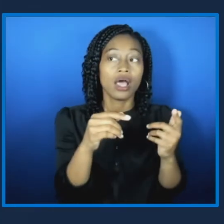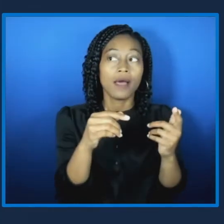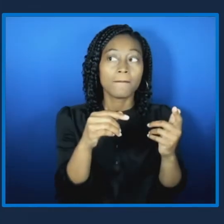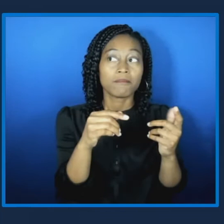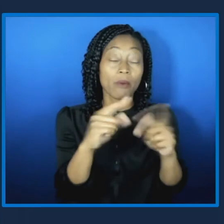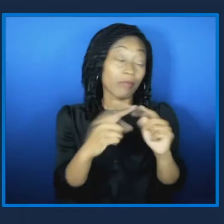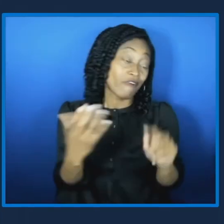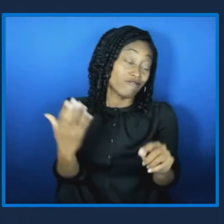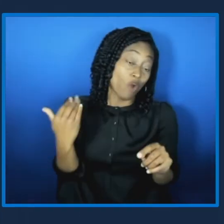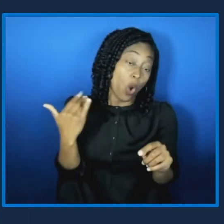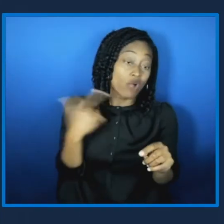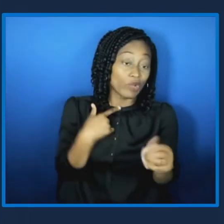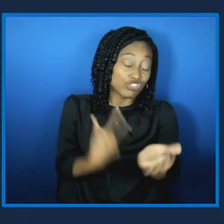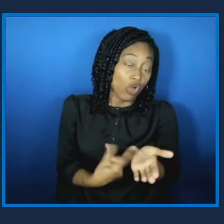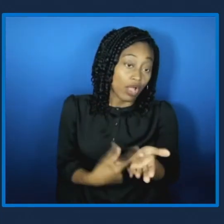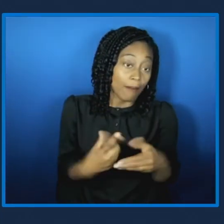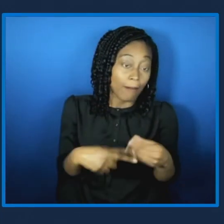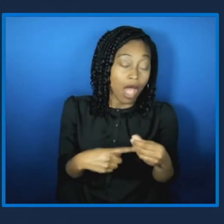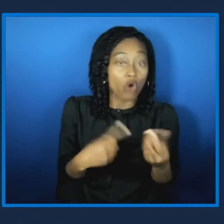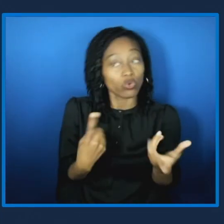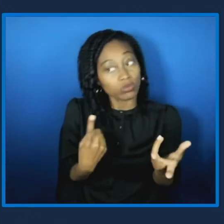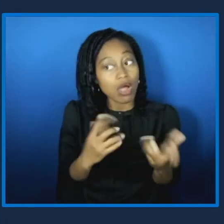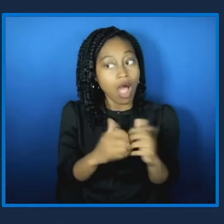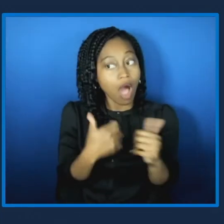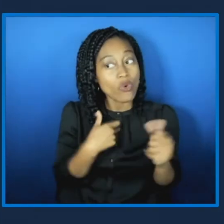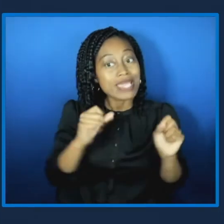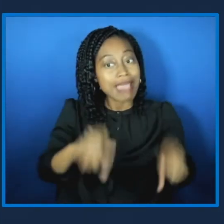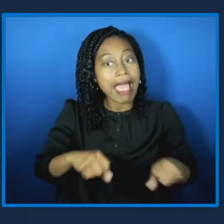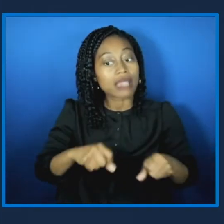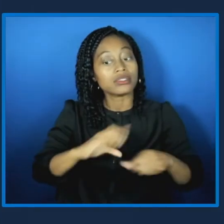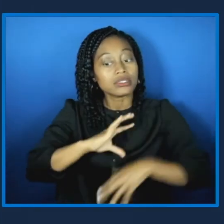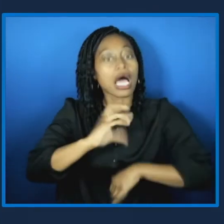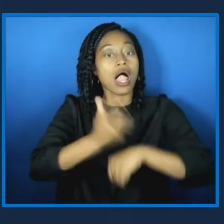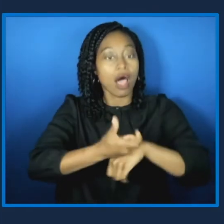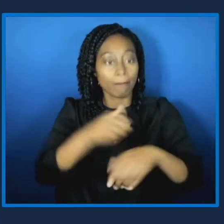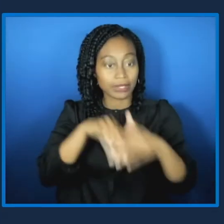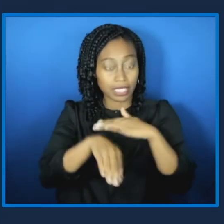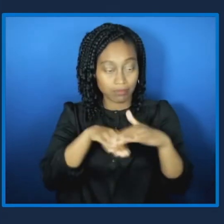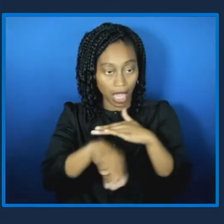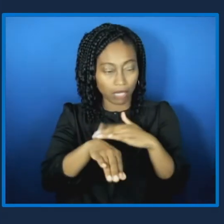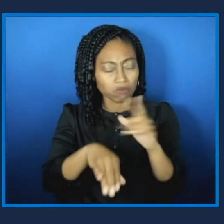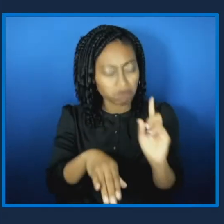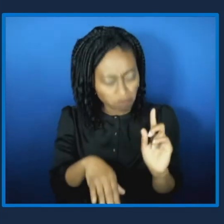about how we can make things accessible and this would be a good idea.